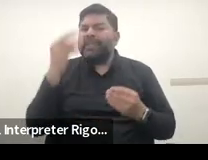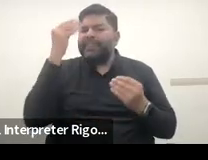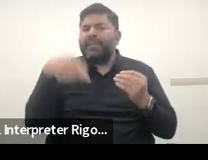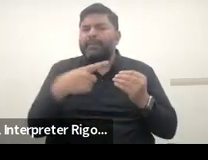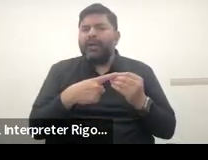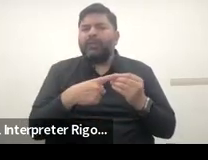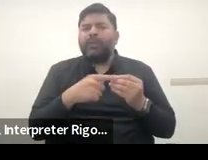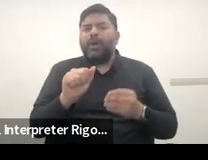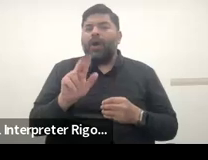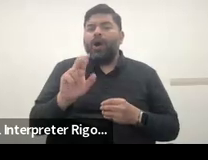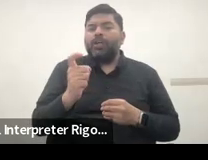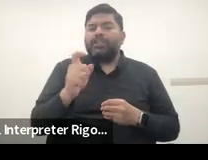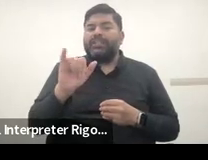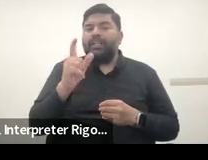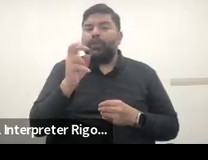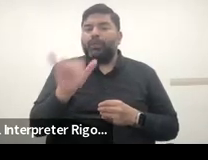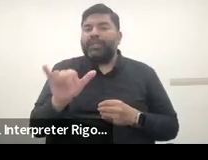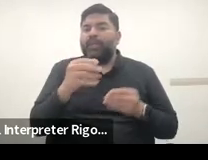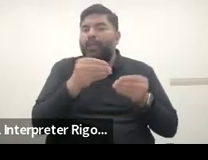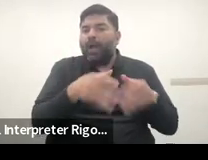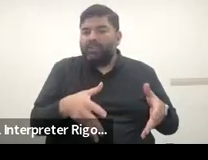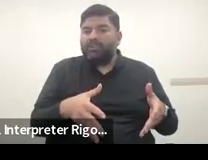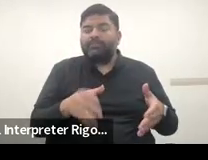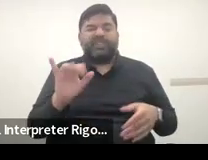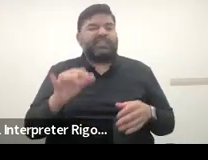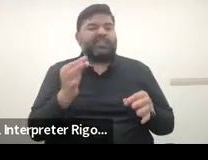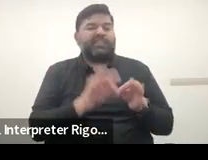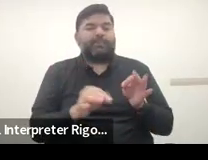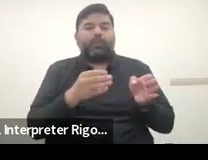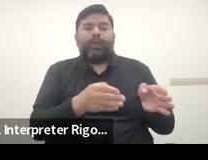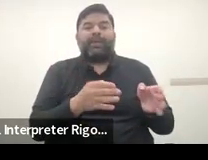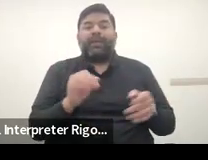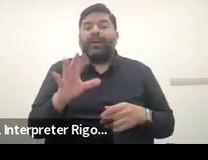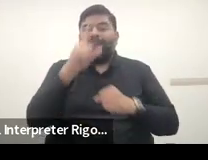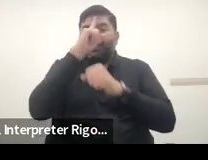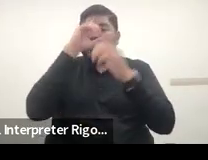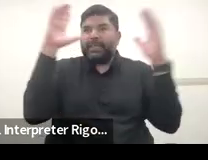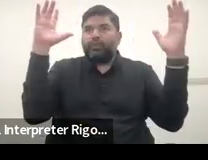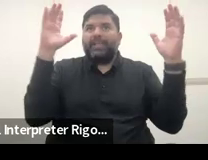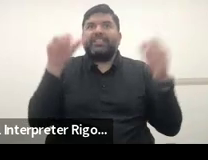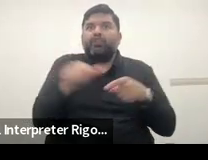an auxiliary loss which is a really simple way of contextualizing training examples. We